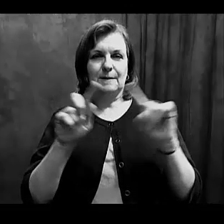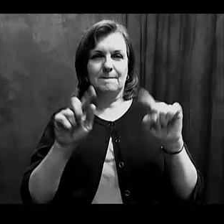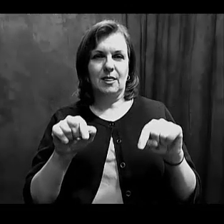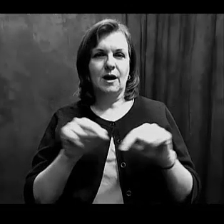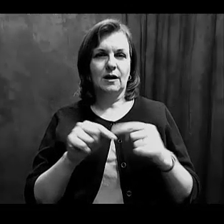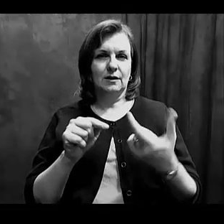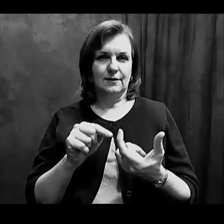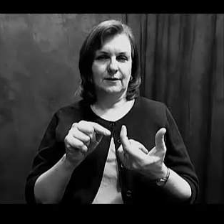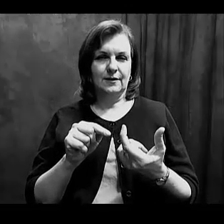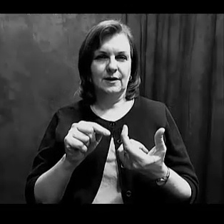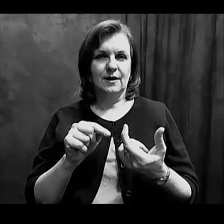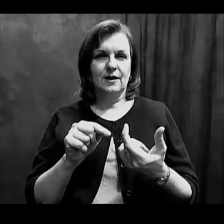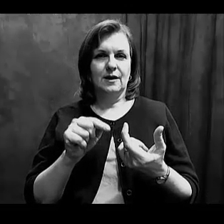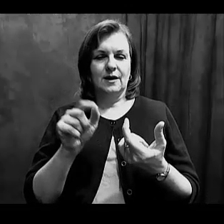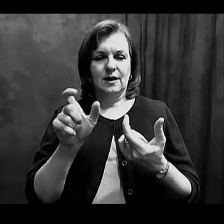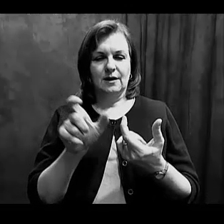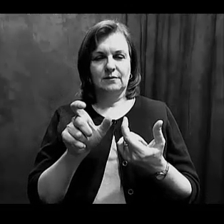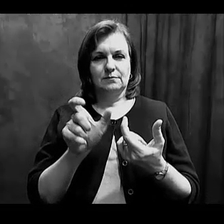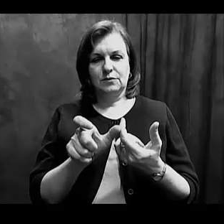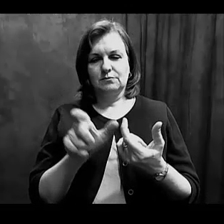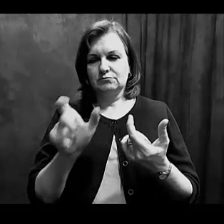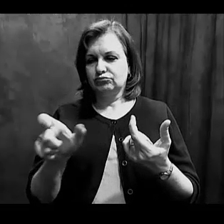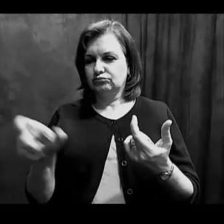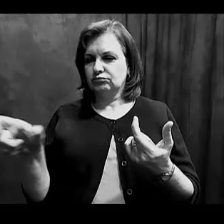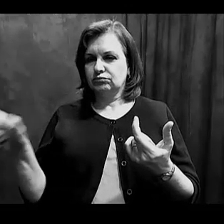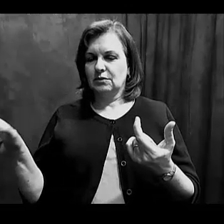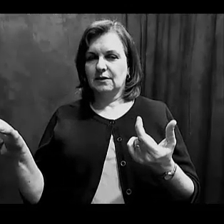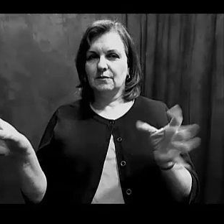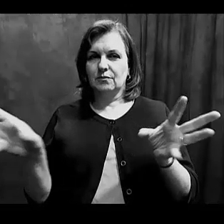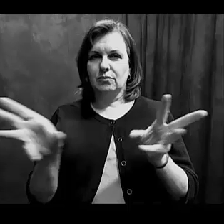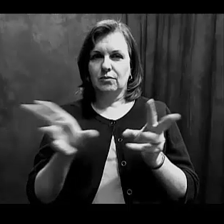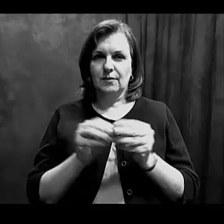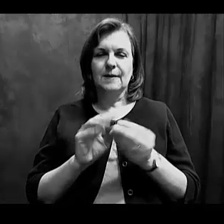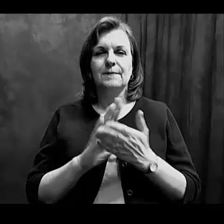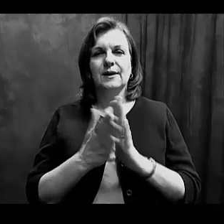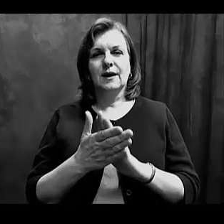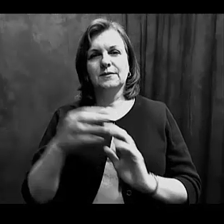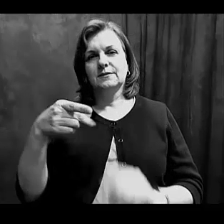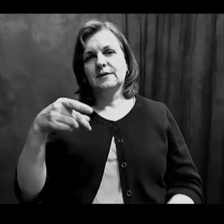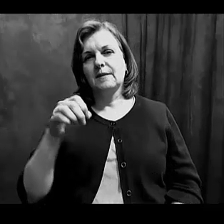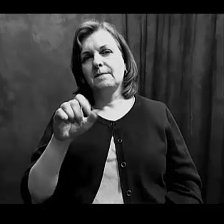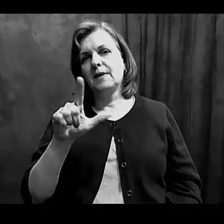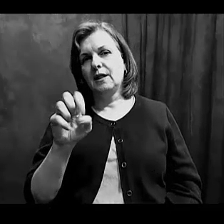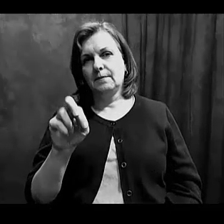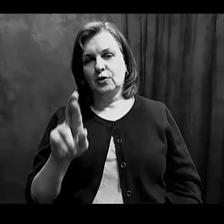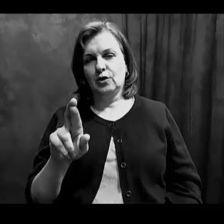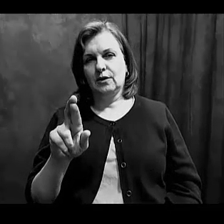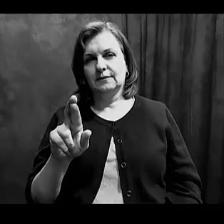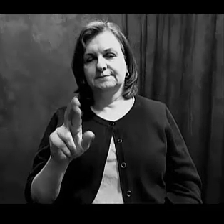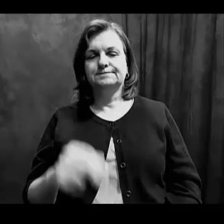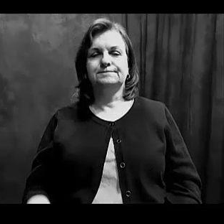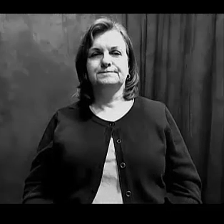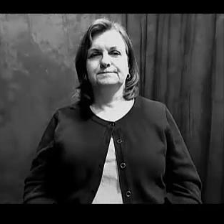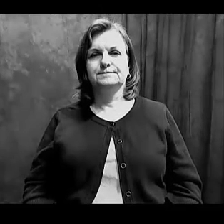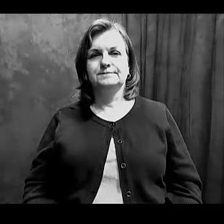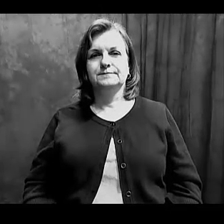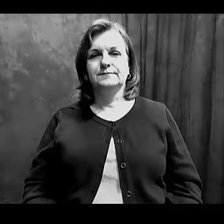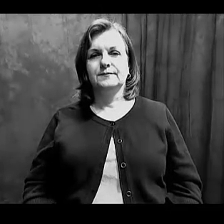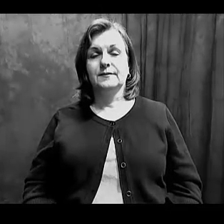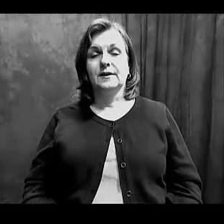will build into a polymer or a many unit or many building block molecule for us